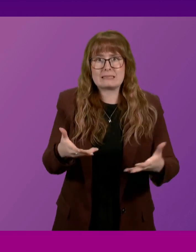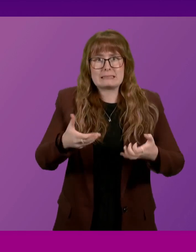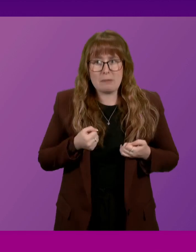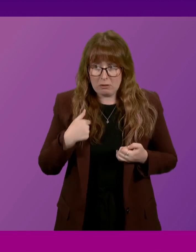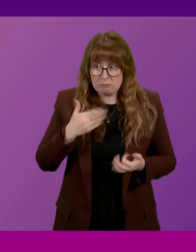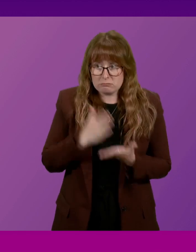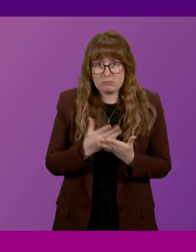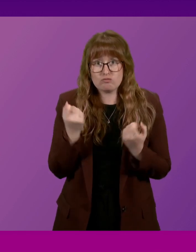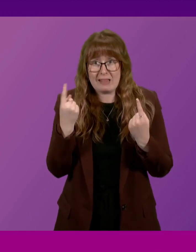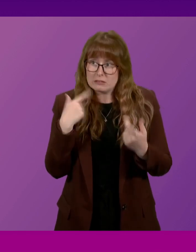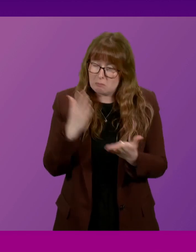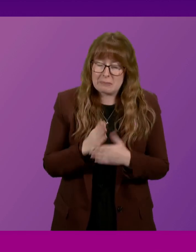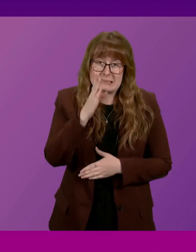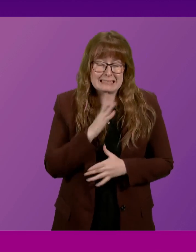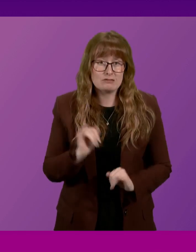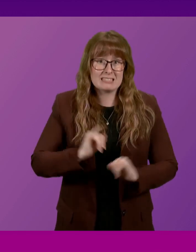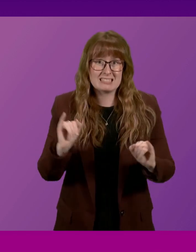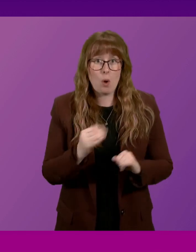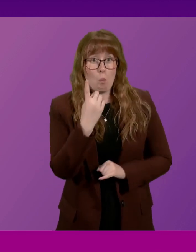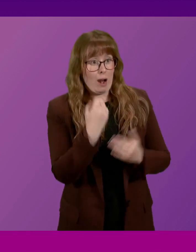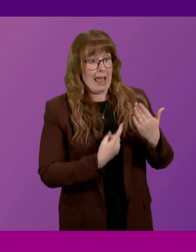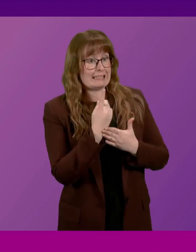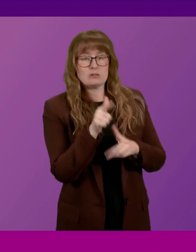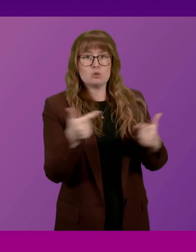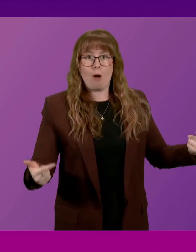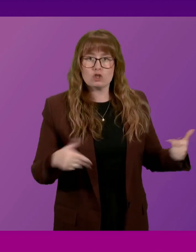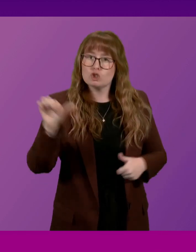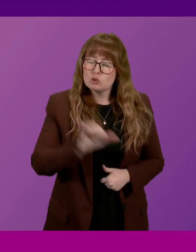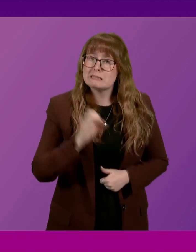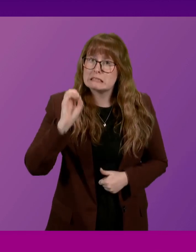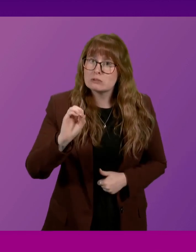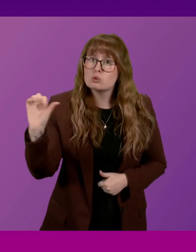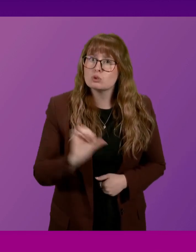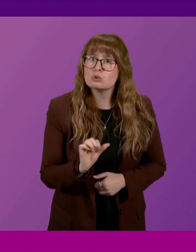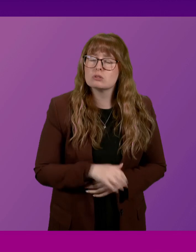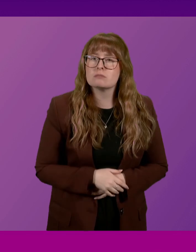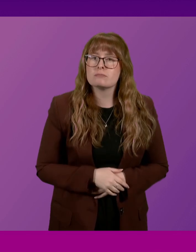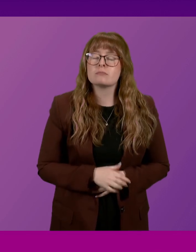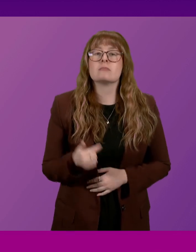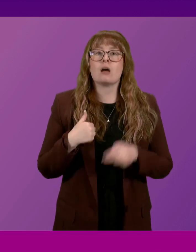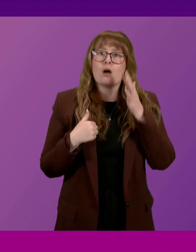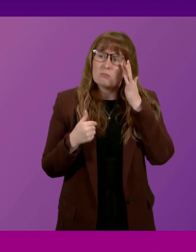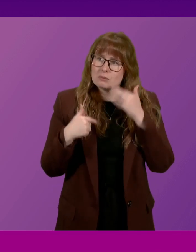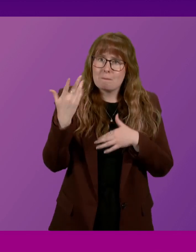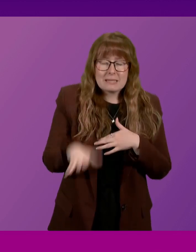and significance of these issues. One incident is one incident too many. We have tried and tested